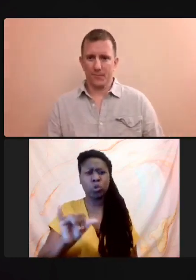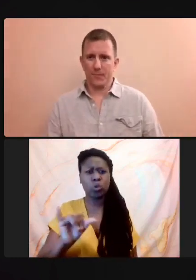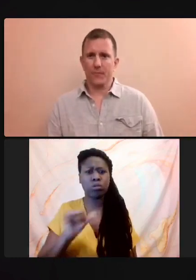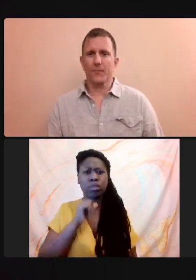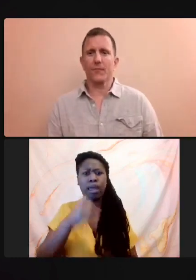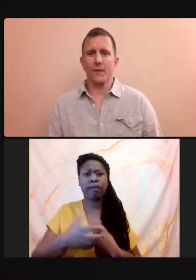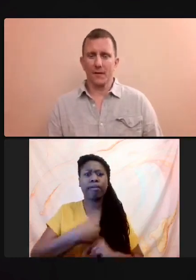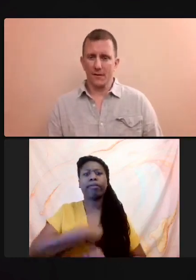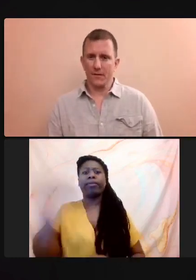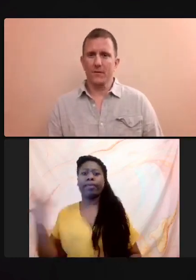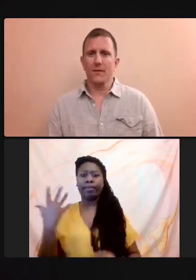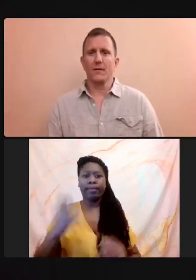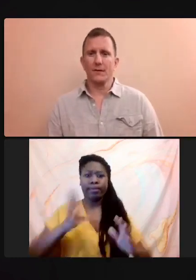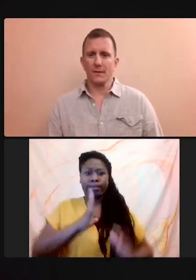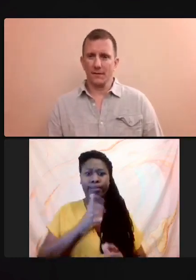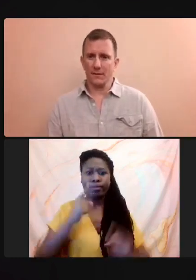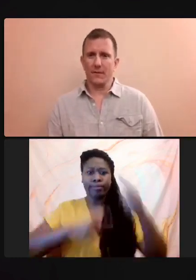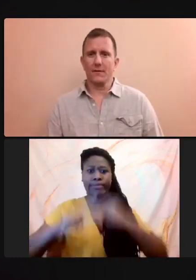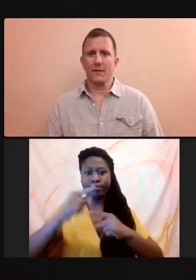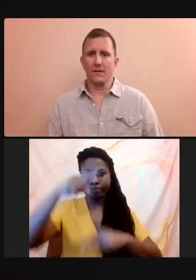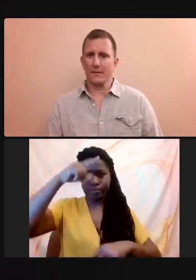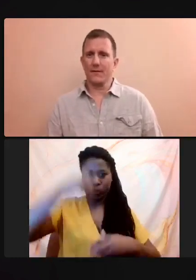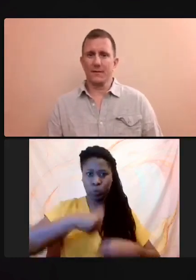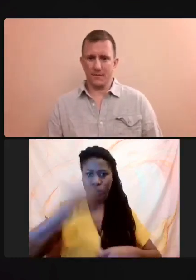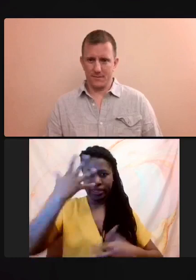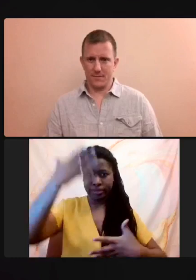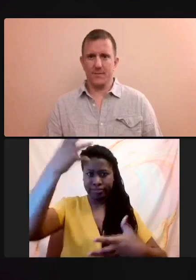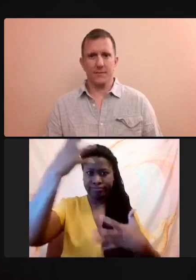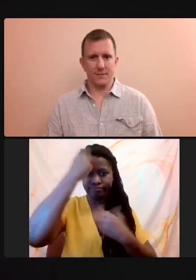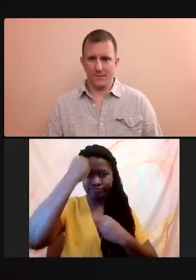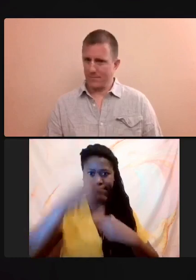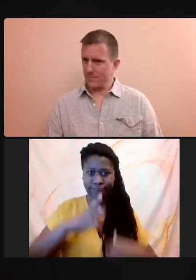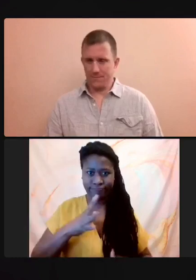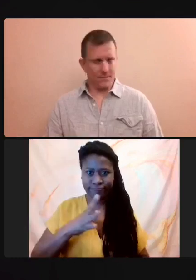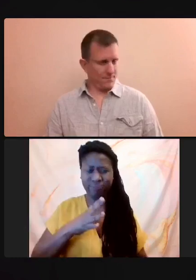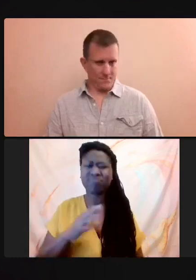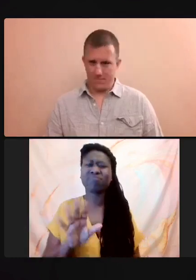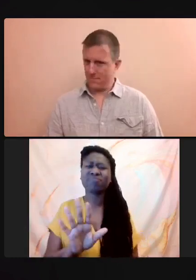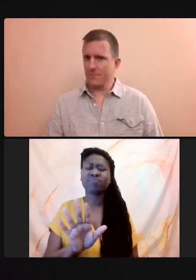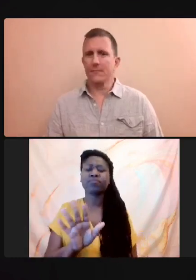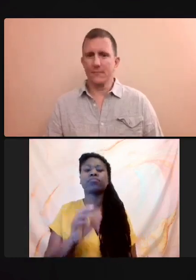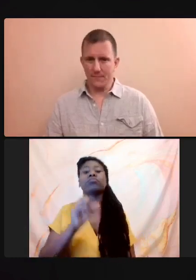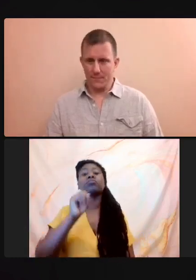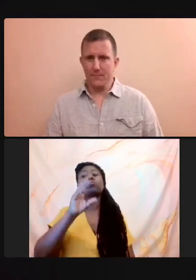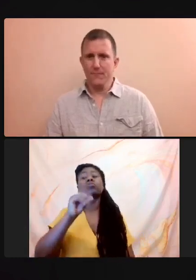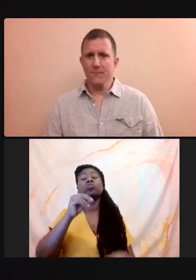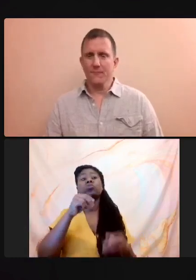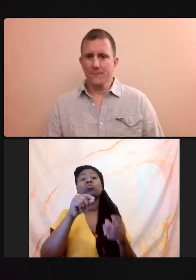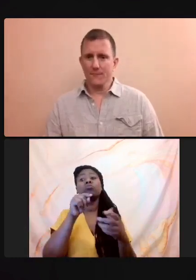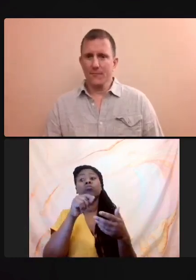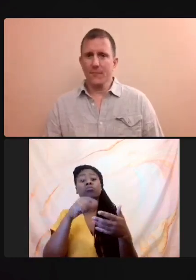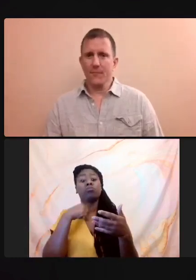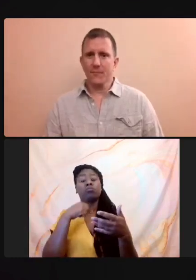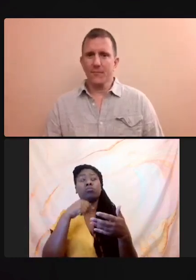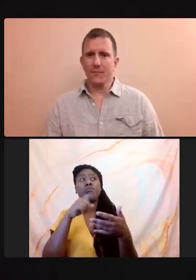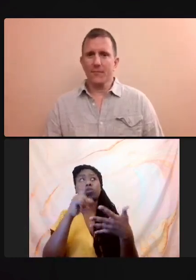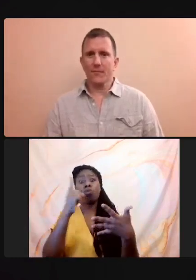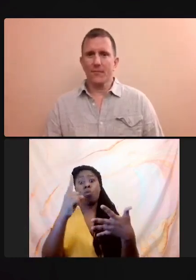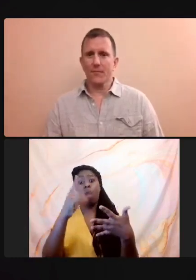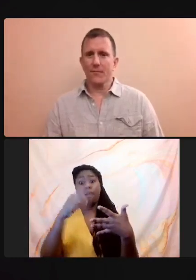There was a colonized expression that a lot of black interpreters were facing because of their colonization experience in interpreting training programs.